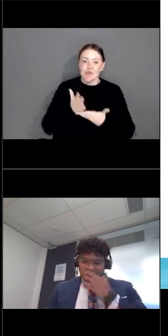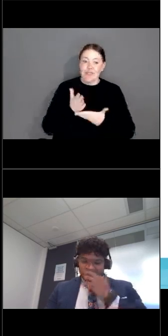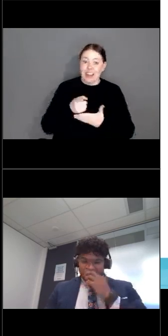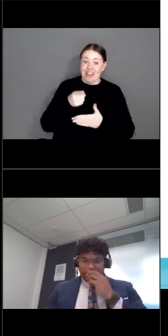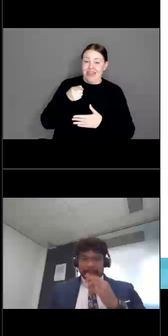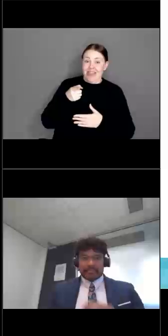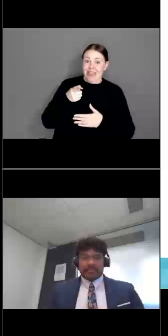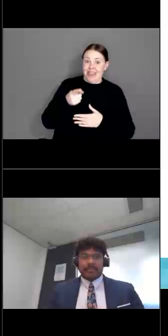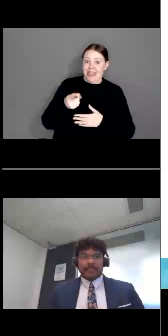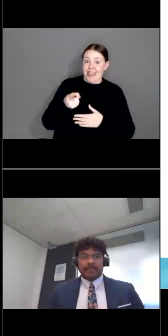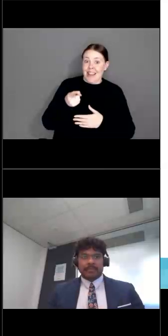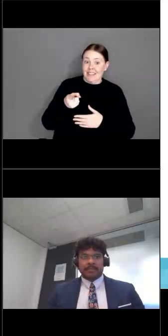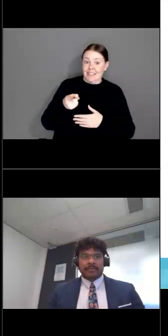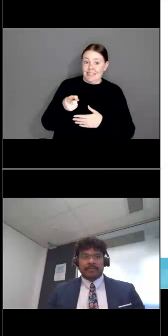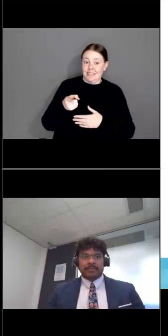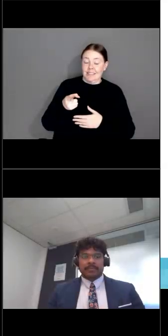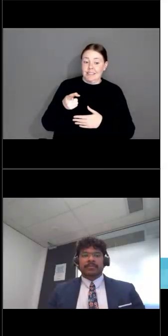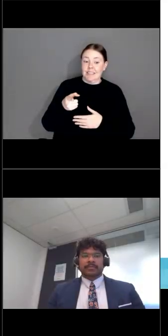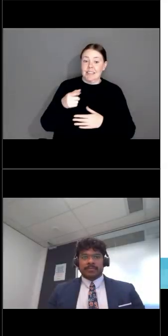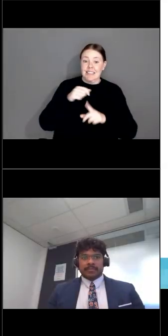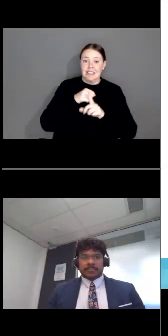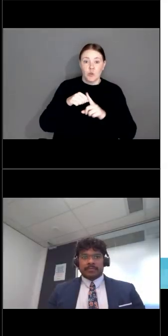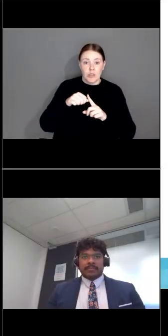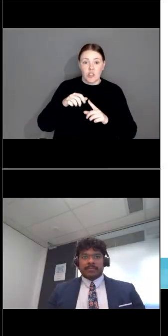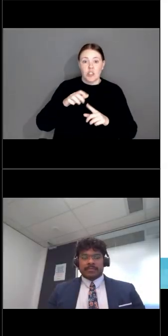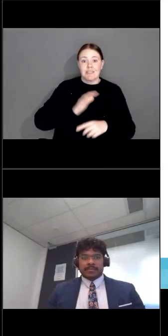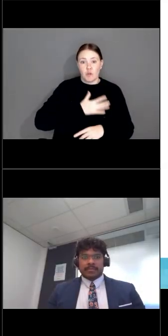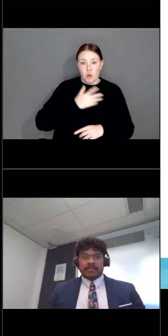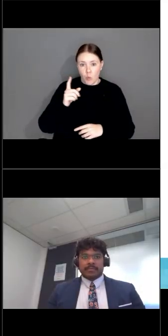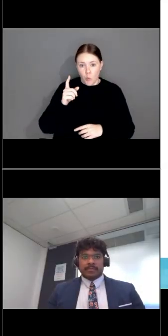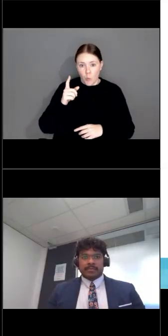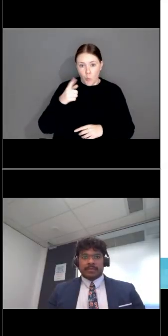putting the application in so there yes there's a police and this is a protection notice but it's